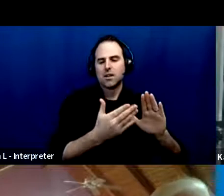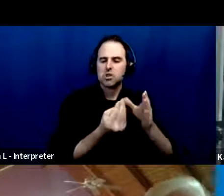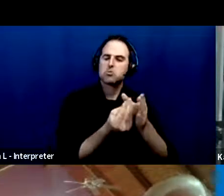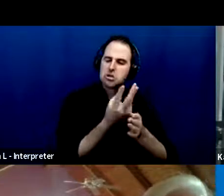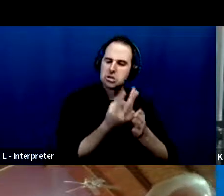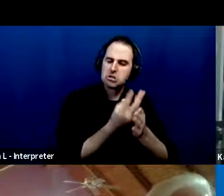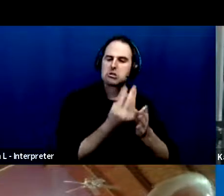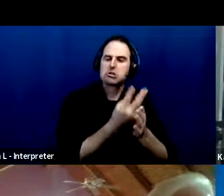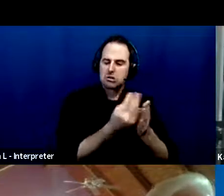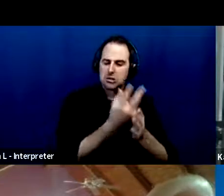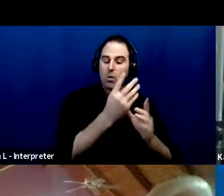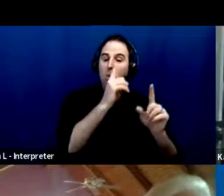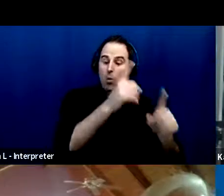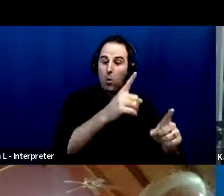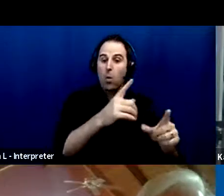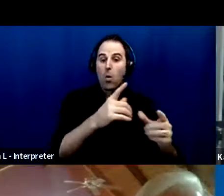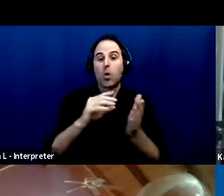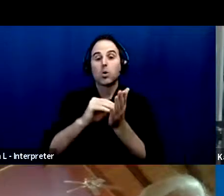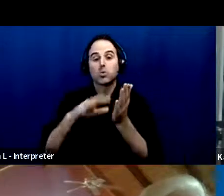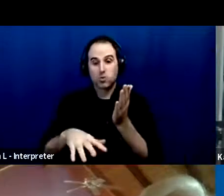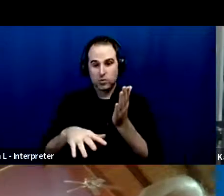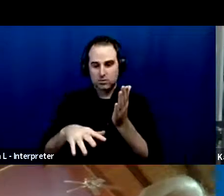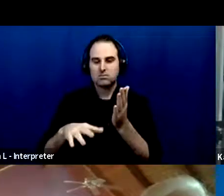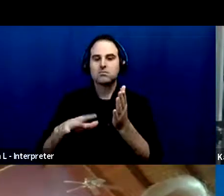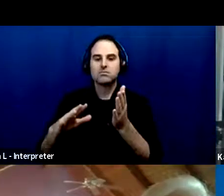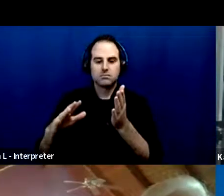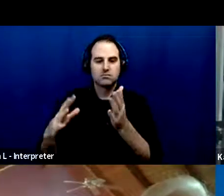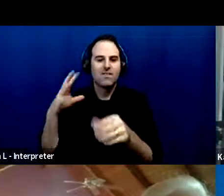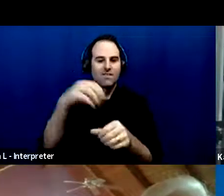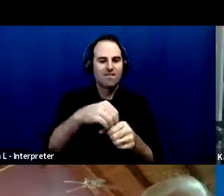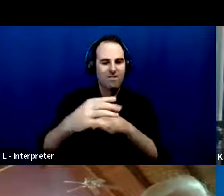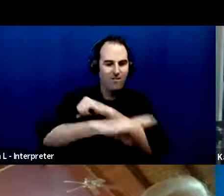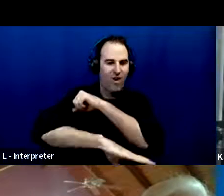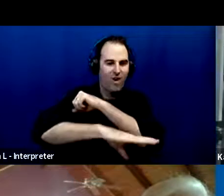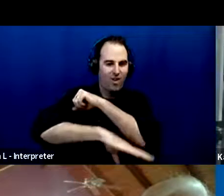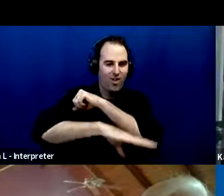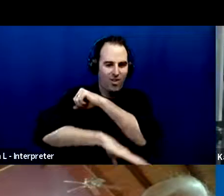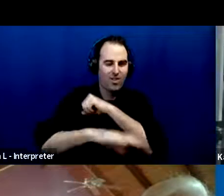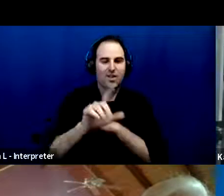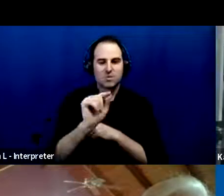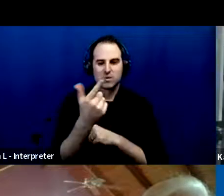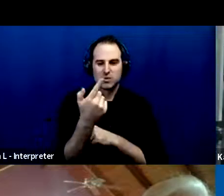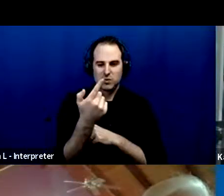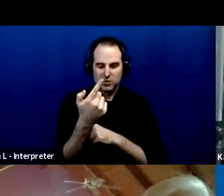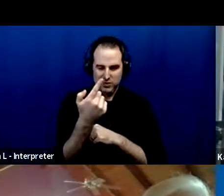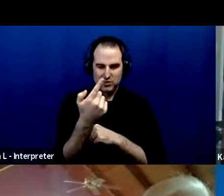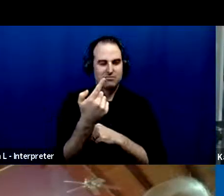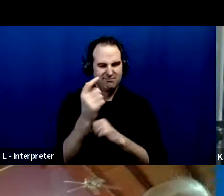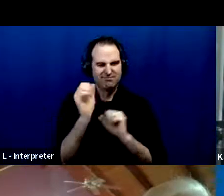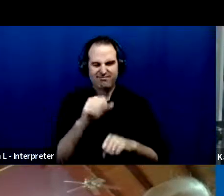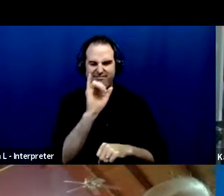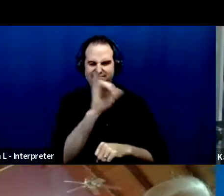through in the fall, maybe trainings over the summer, but definitely up and running by fall 21. So that's another thing if you want to